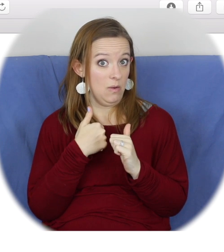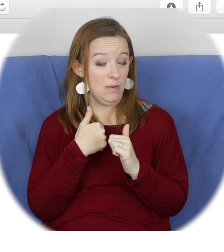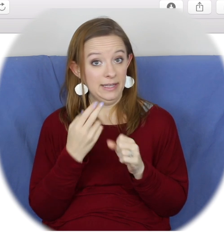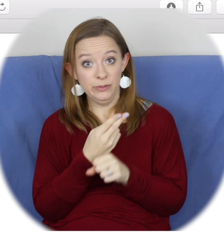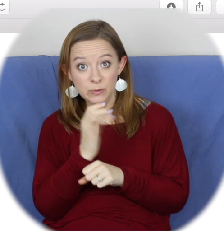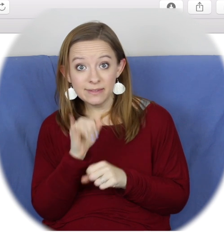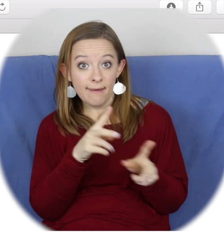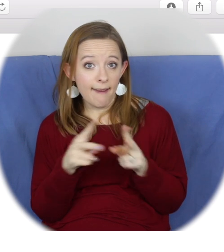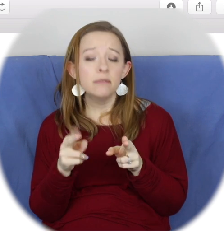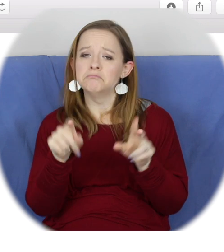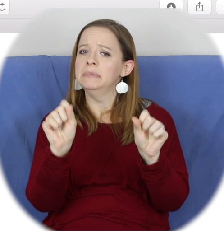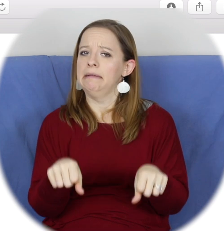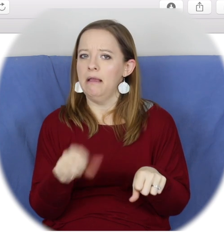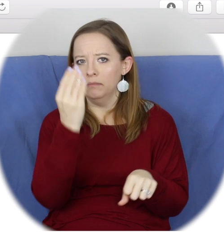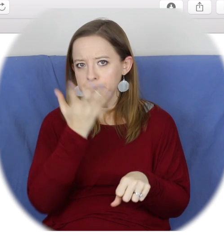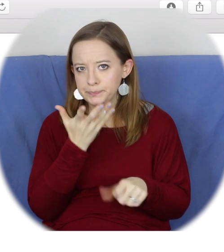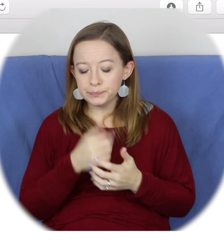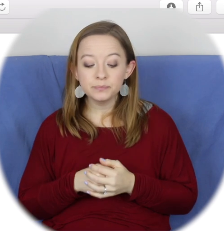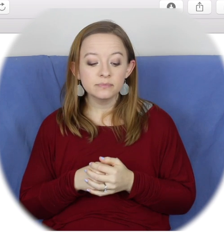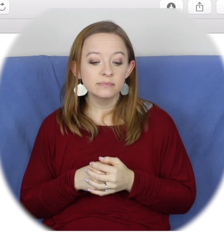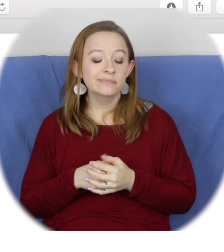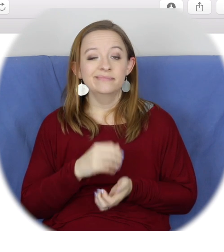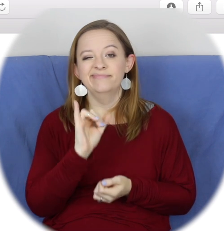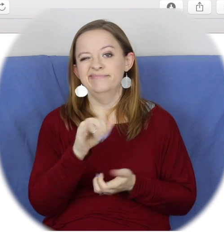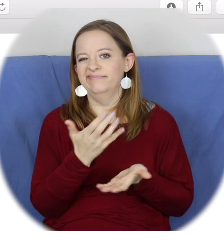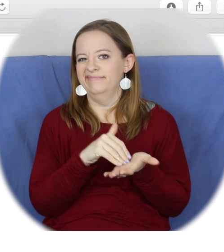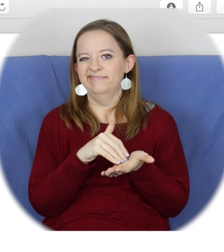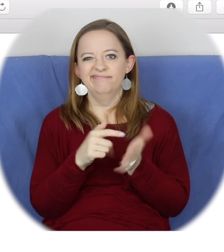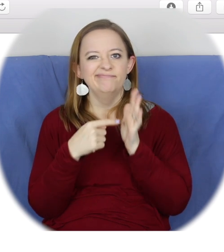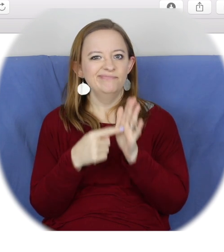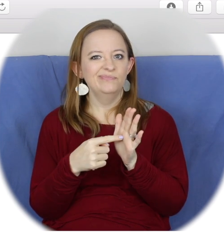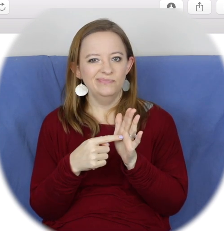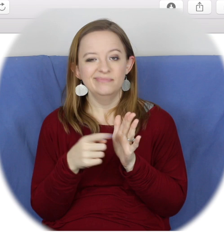on how I do that, on how I edit it, I can do that for you guys. That just again shows...